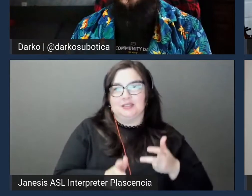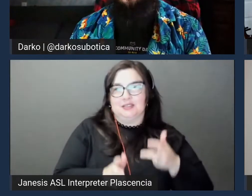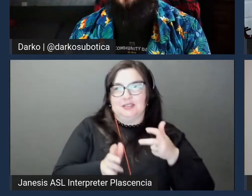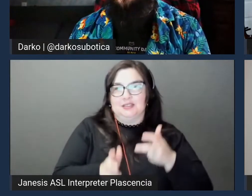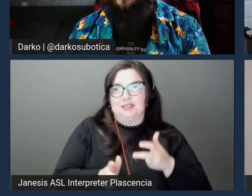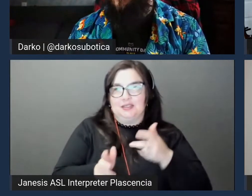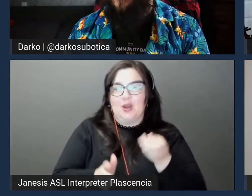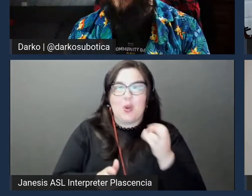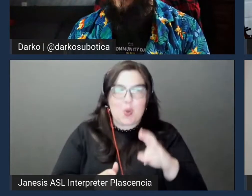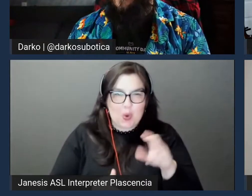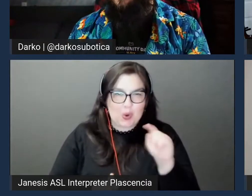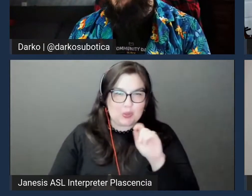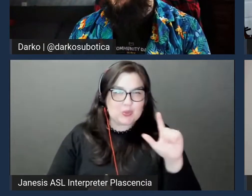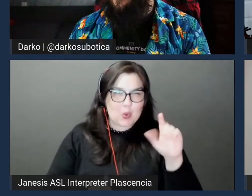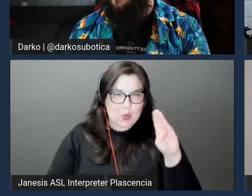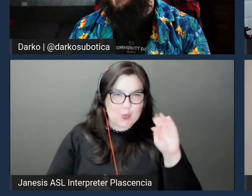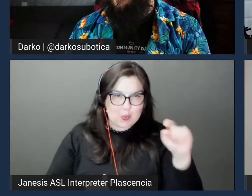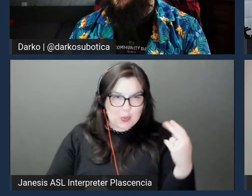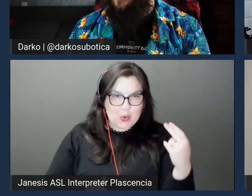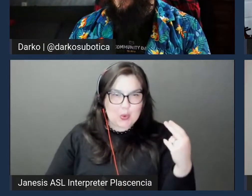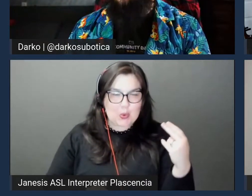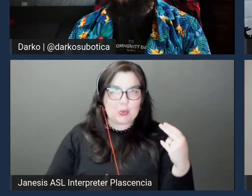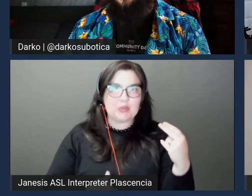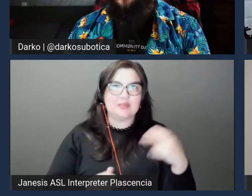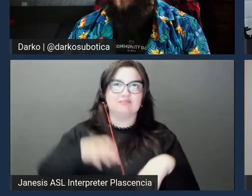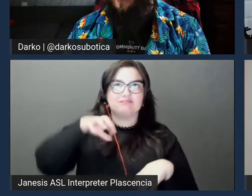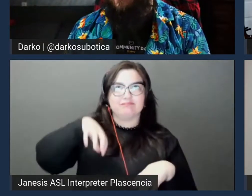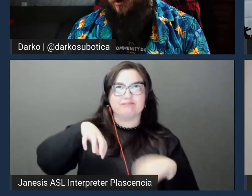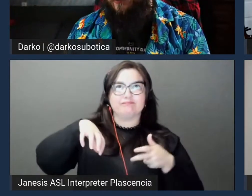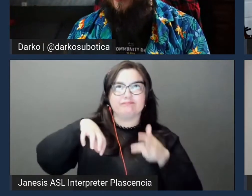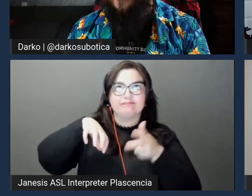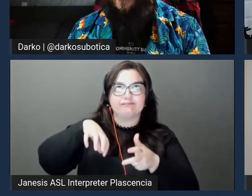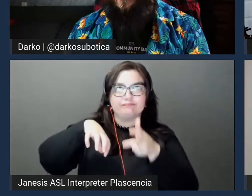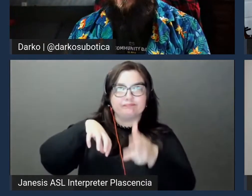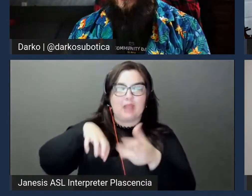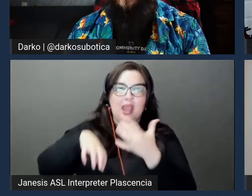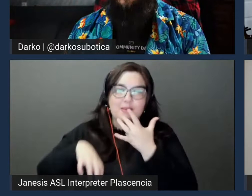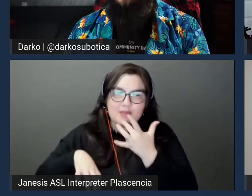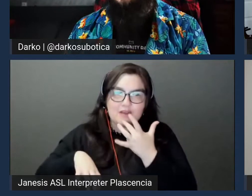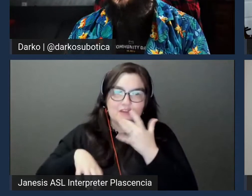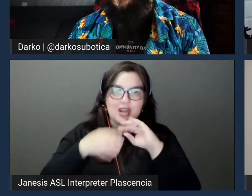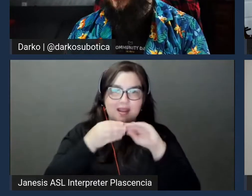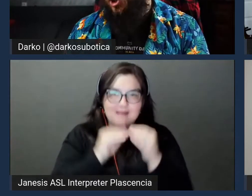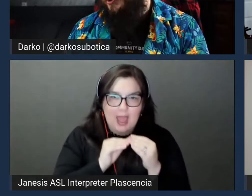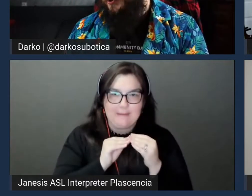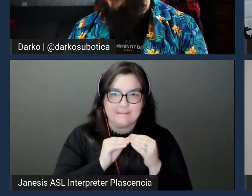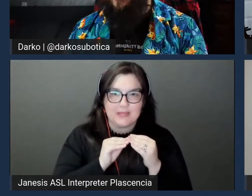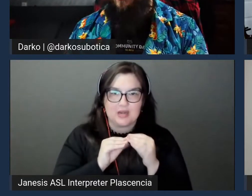to just to see where it's busy, but it's not. I would rather have a number saying like, only six cars of this one,